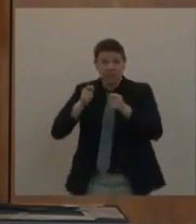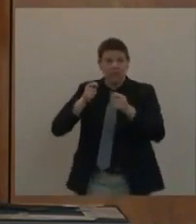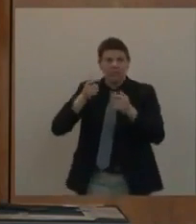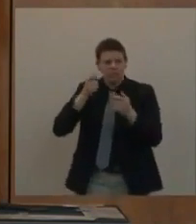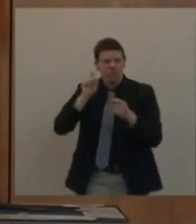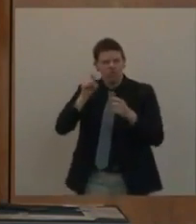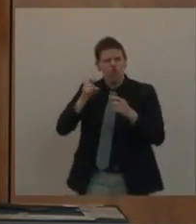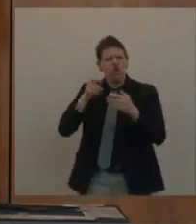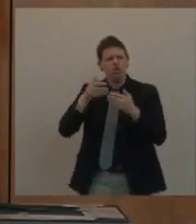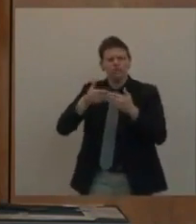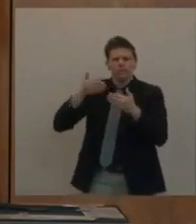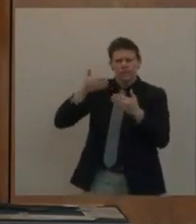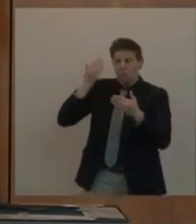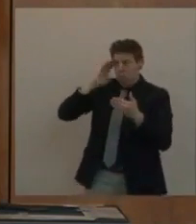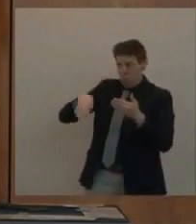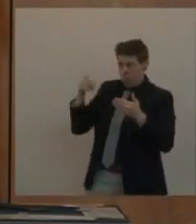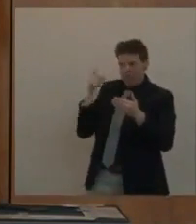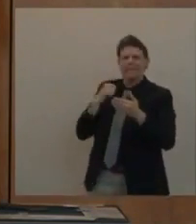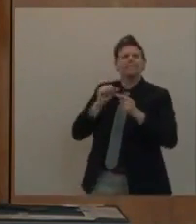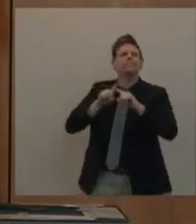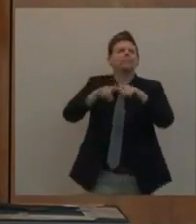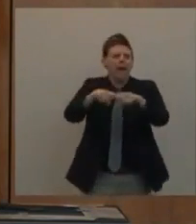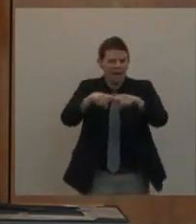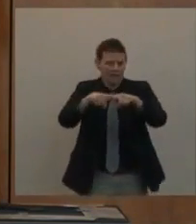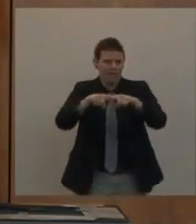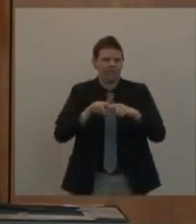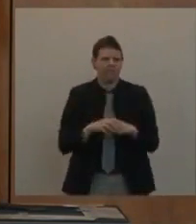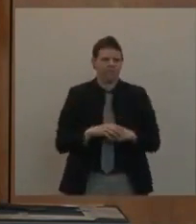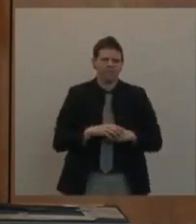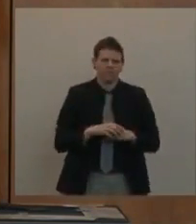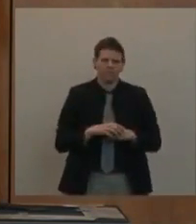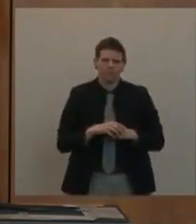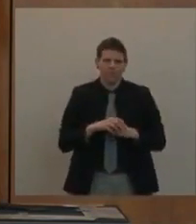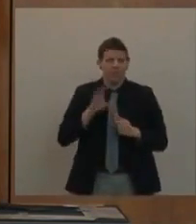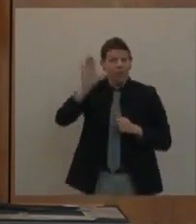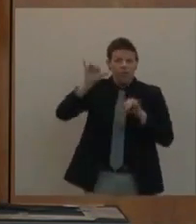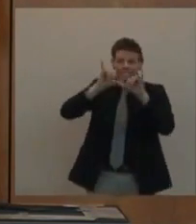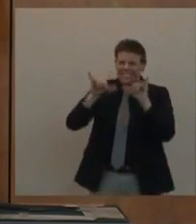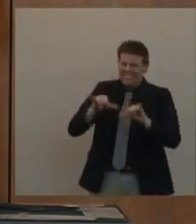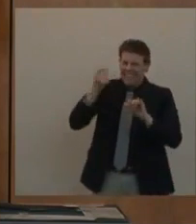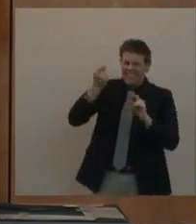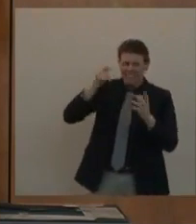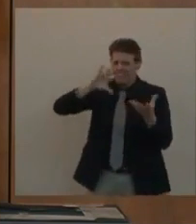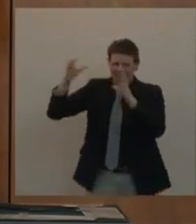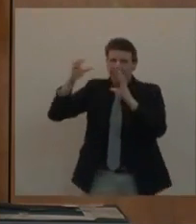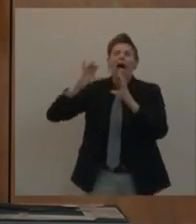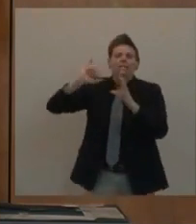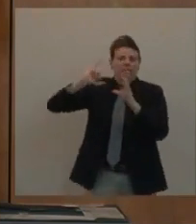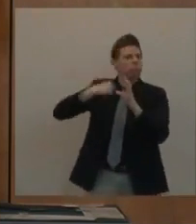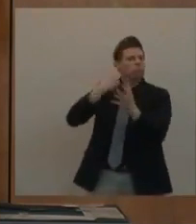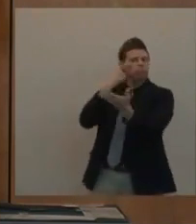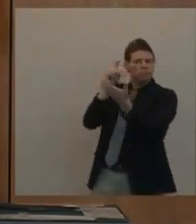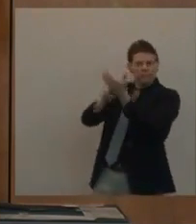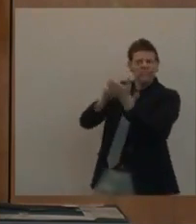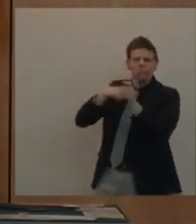HIGHEST DEGREE POSSIBLE WHEN THEY HAVE AN UNEXPECTED CHANGE IN EMPLOYMENT. SO THESE SYSTEMS ARE A MESS. OURS INCLUDED.